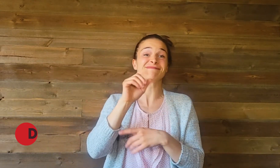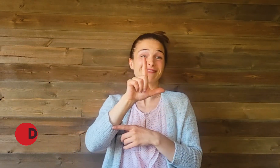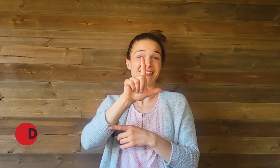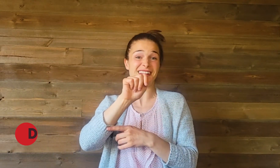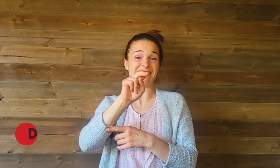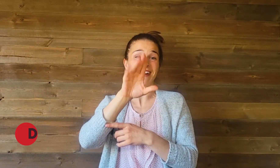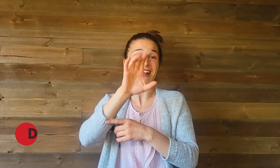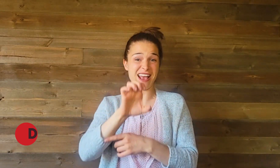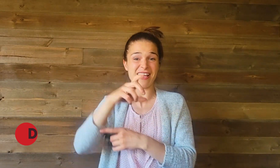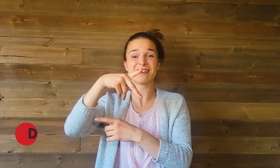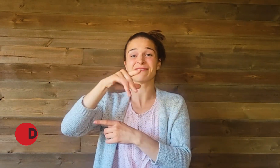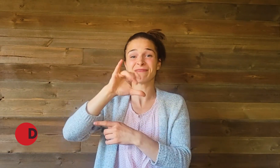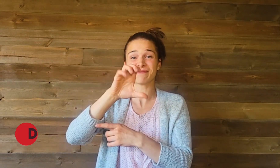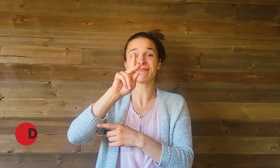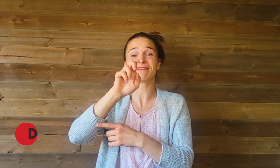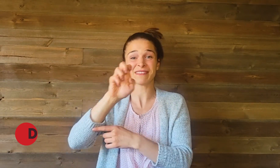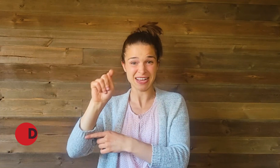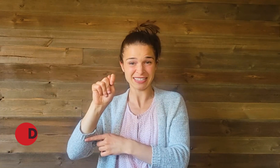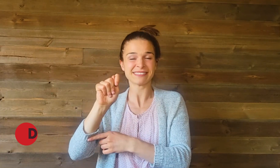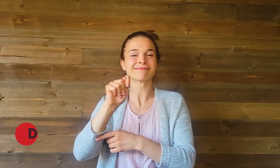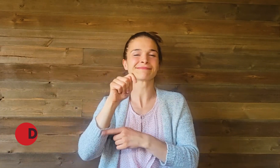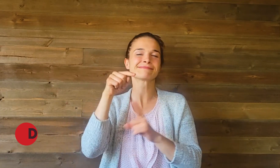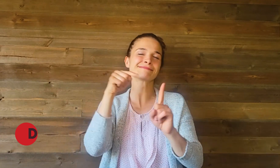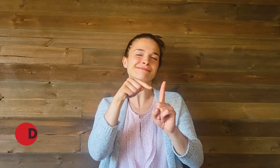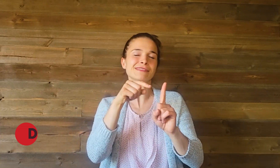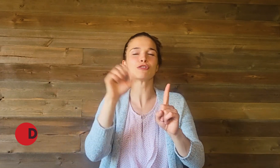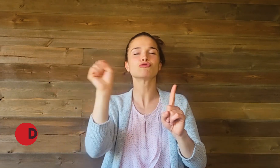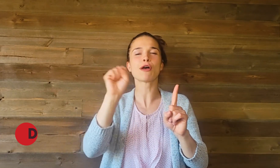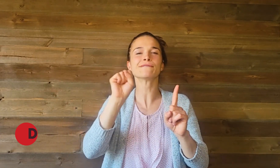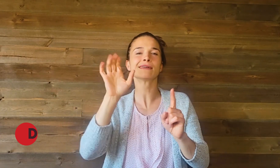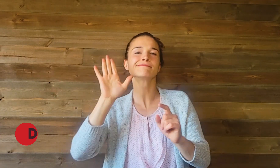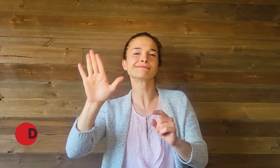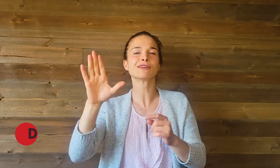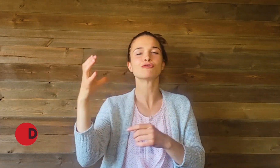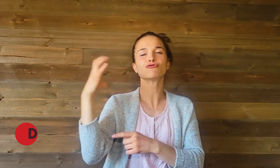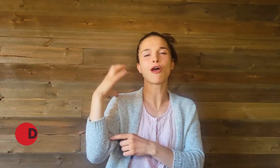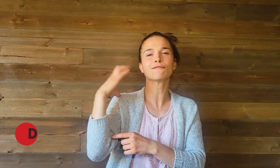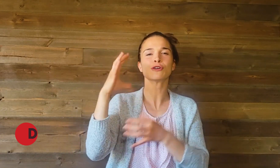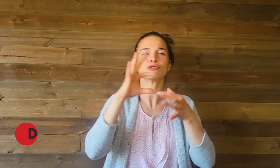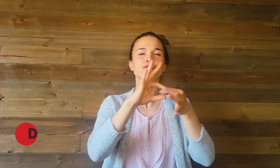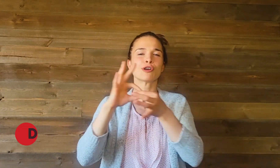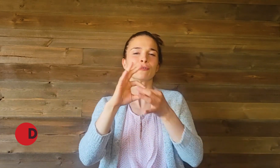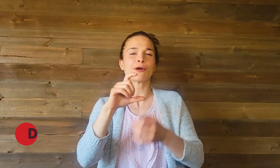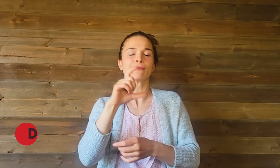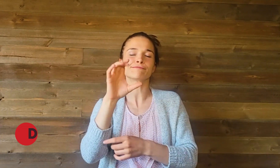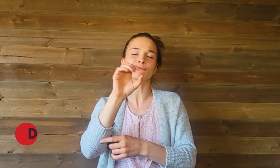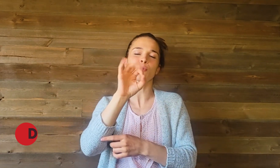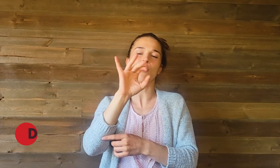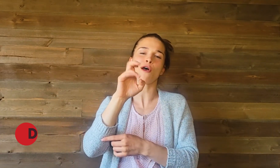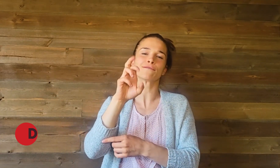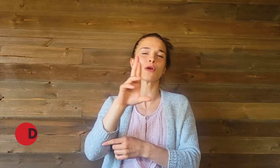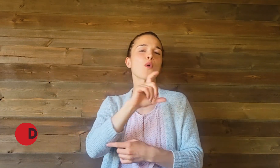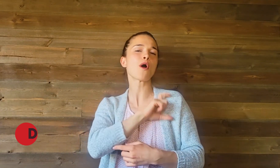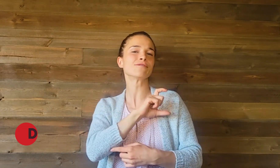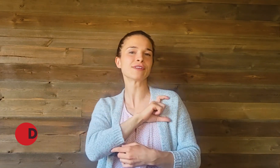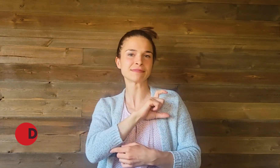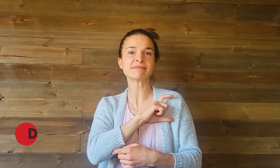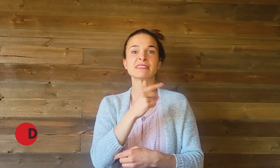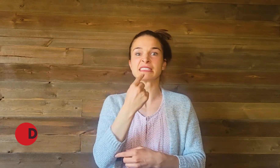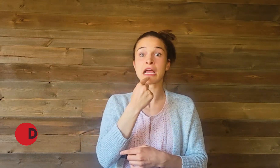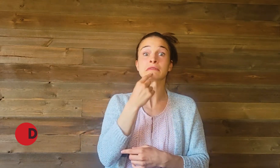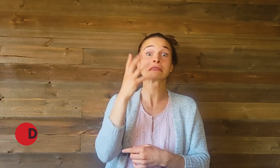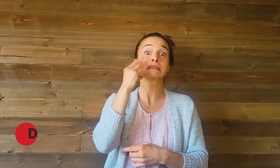Lance Pickett, Sorenson's Chief Relationship Officer said,